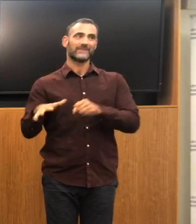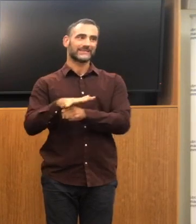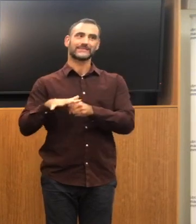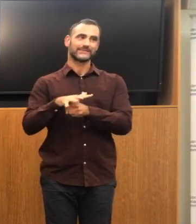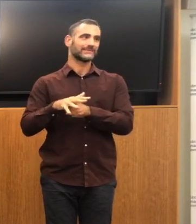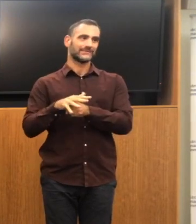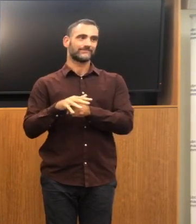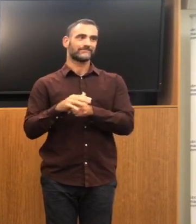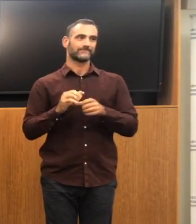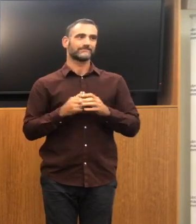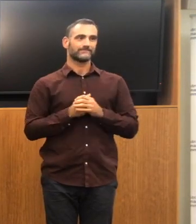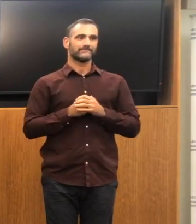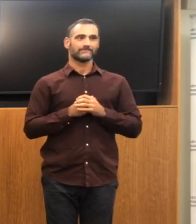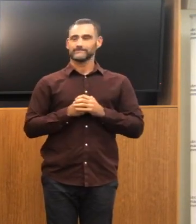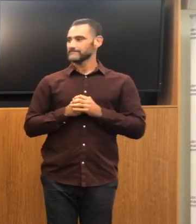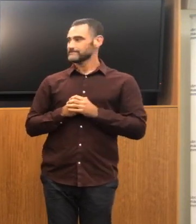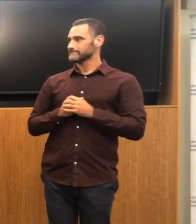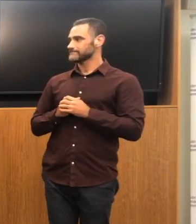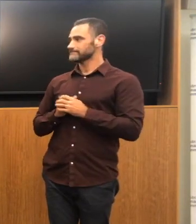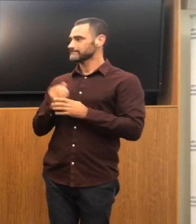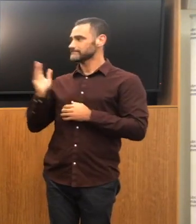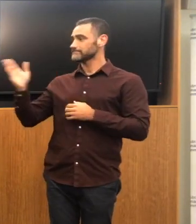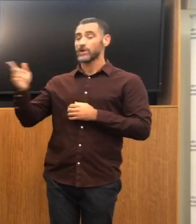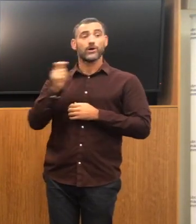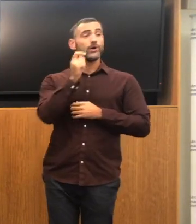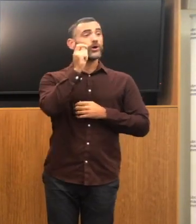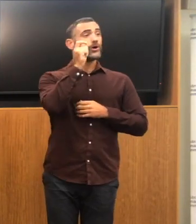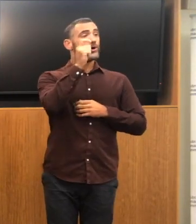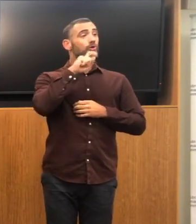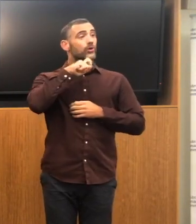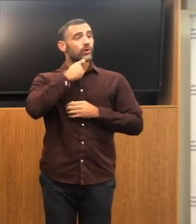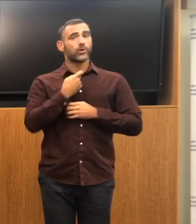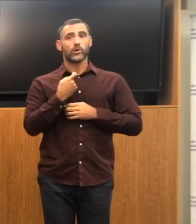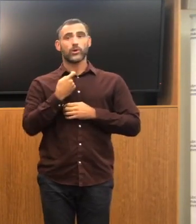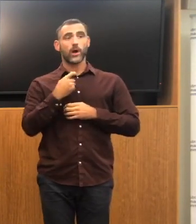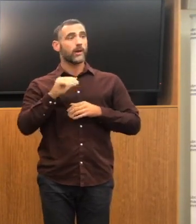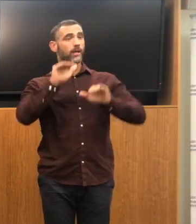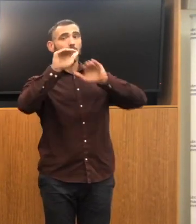In a moment, I'm gonna open the floor up to questions for all of you.